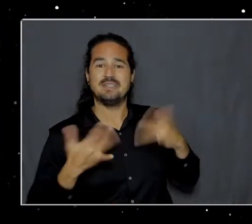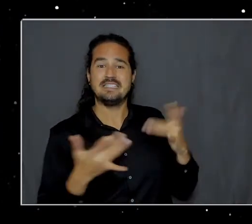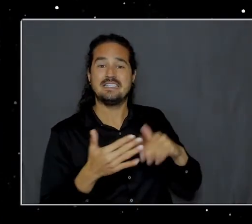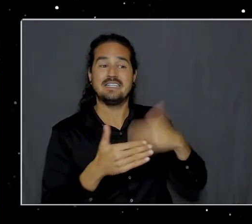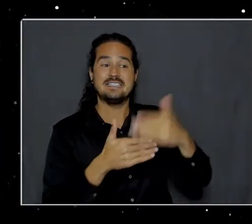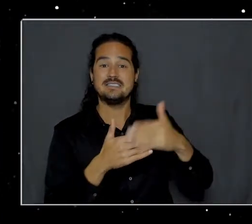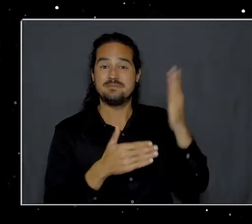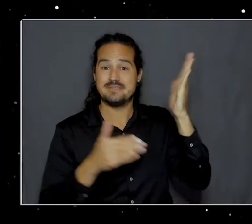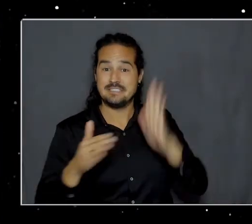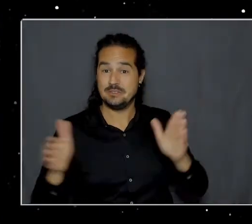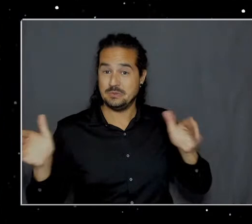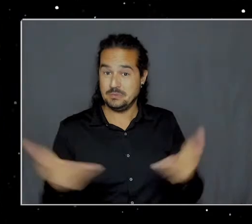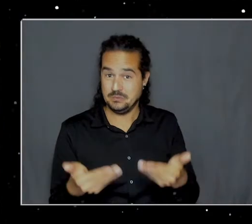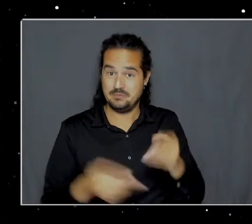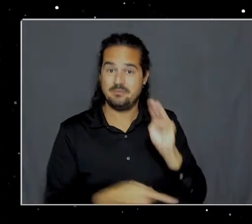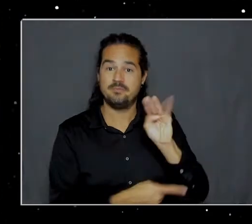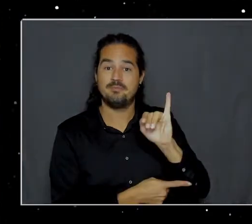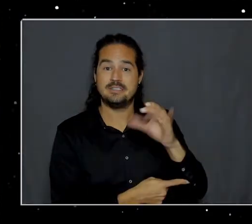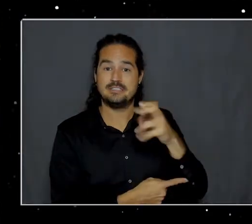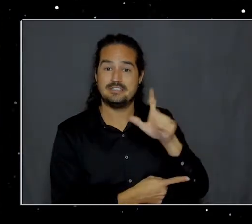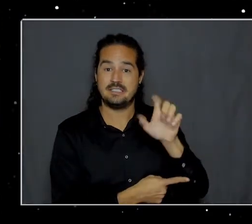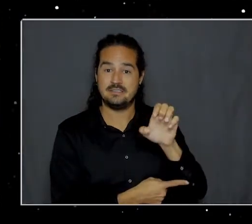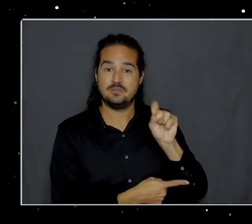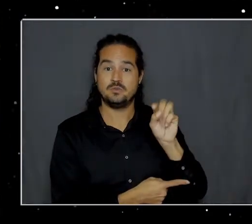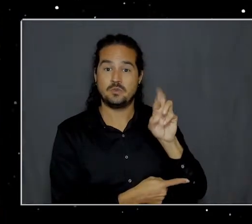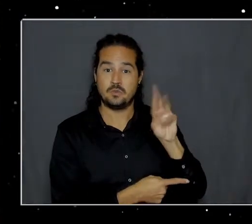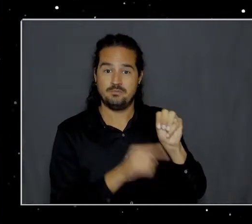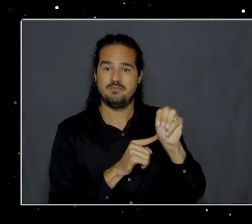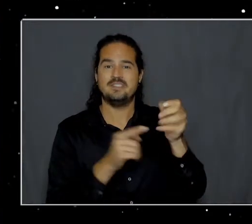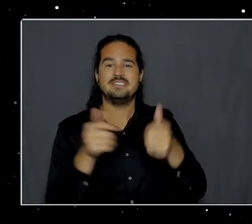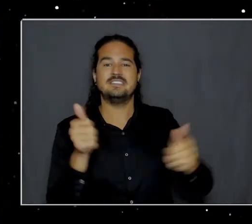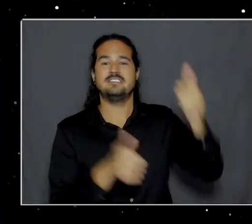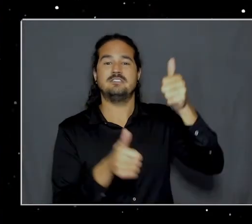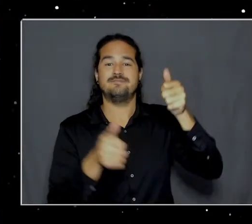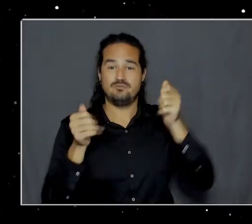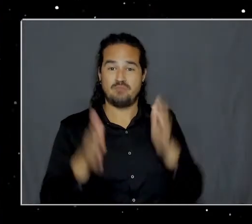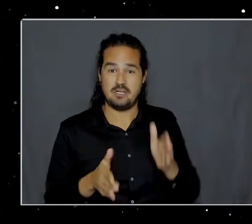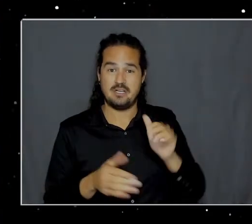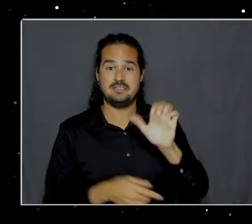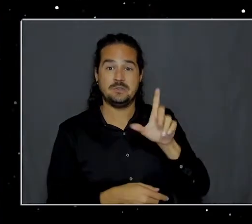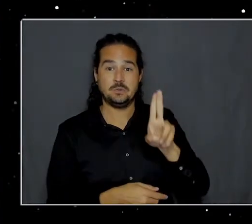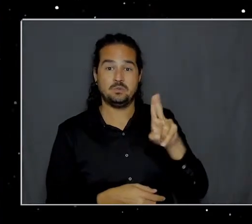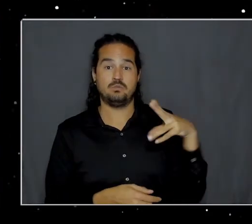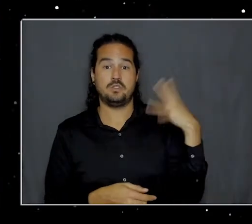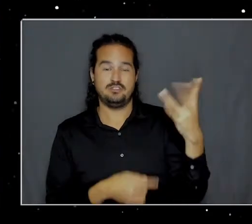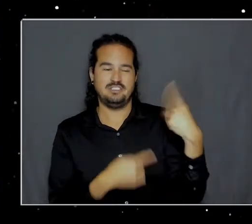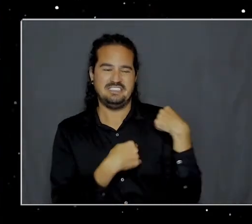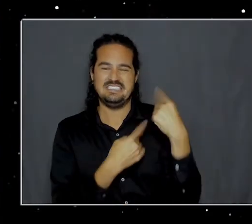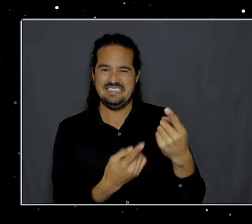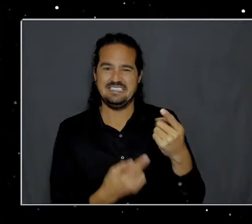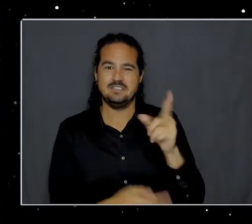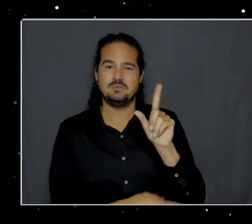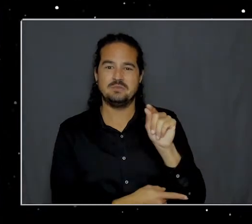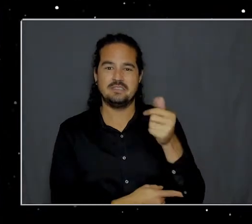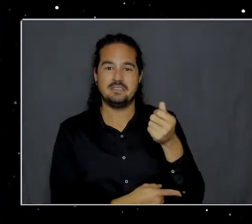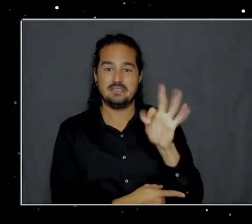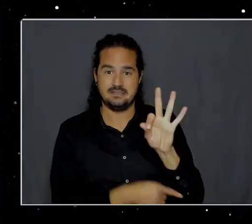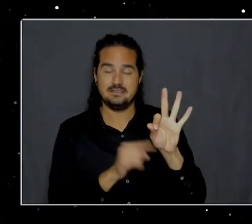SEGMENT, Y'ALL. IT'S GOING TO BE MICHELE STORMS. MICHELE STORMS HAS BEEN THE